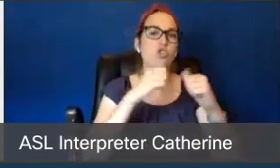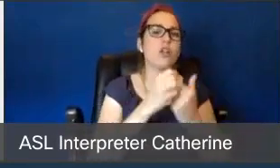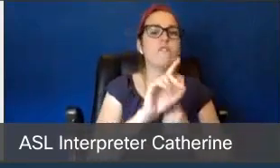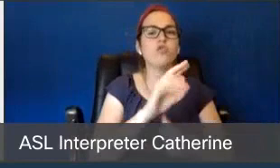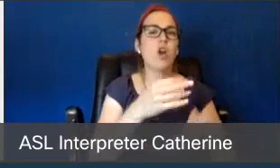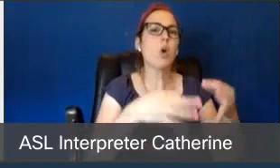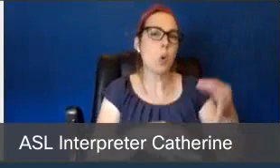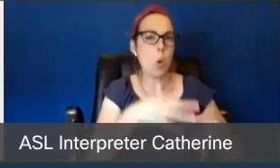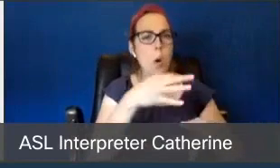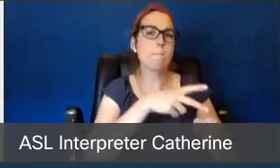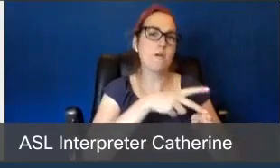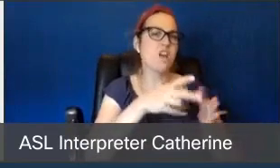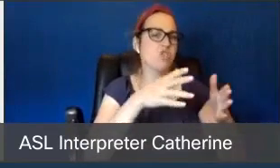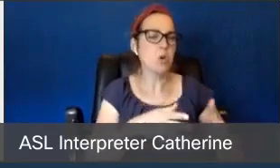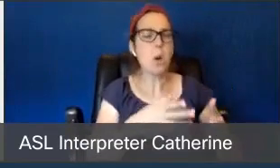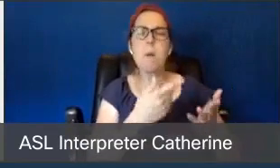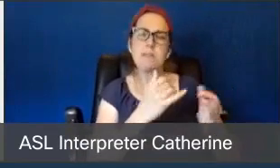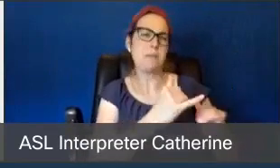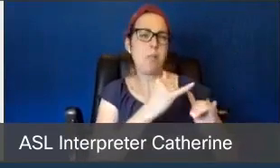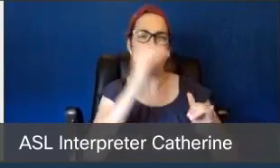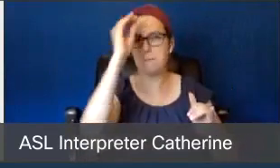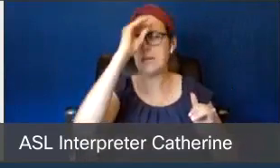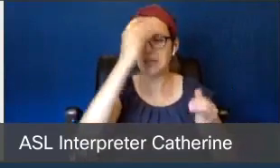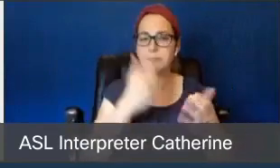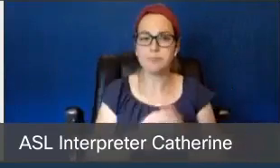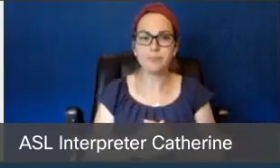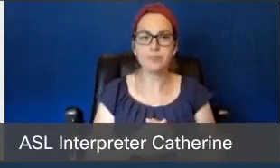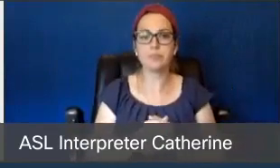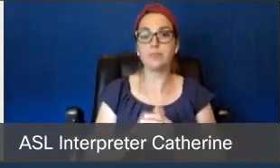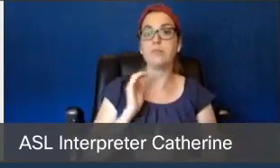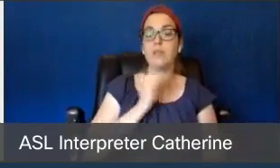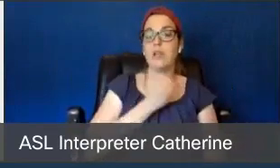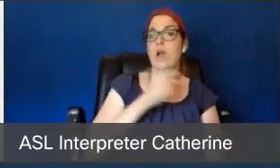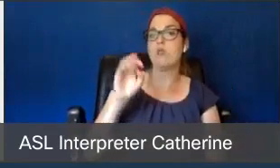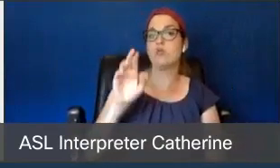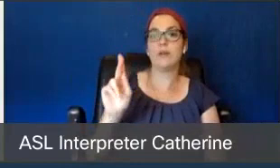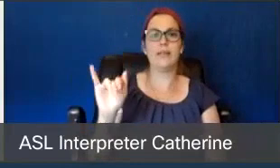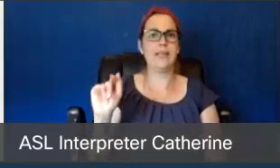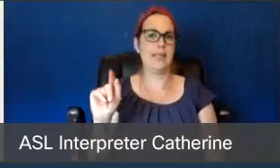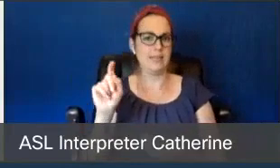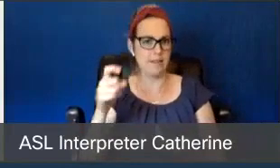So why do we need this toolkit? Why should we be endorsing medications in our drug courts?